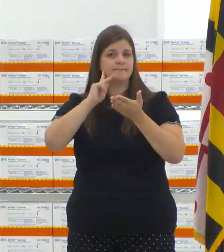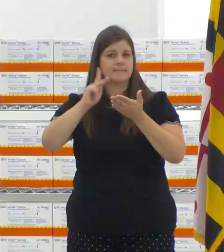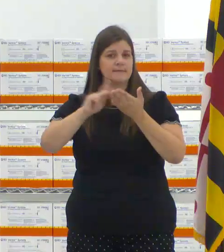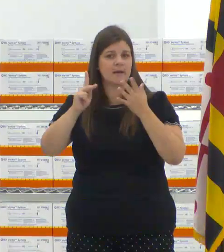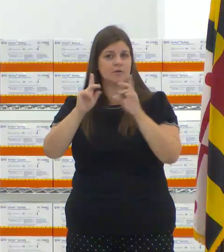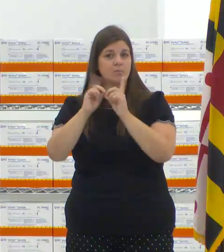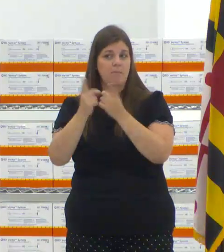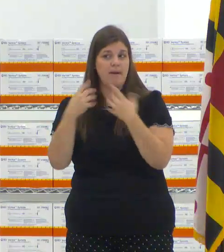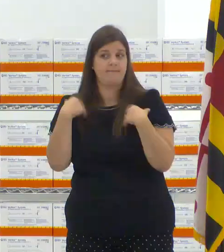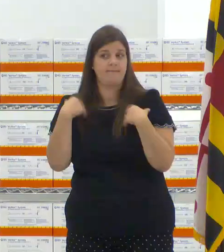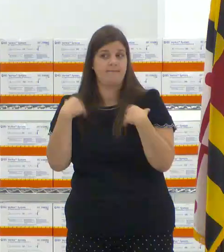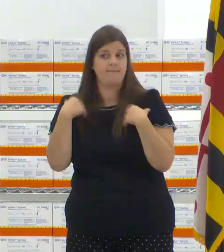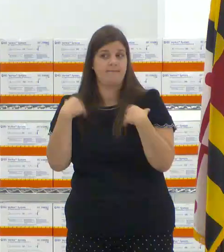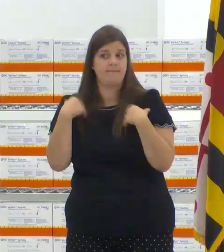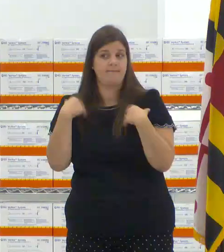[indiscernible]